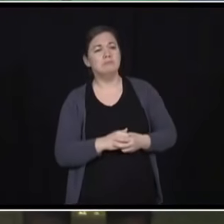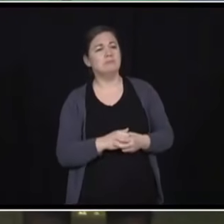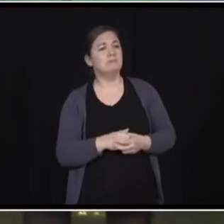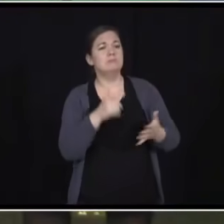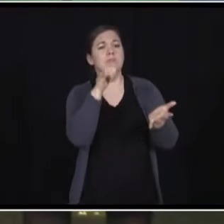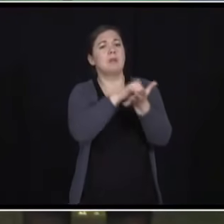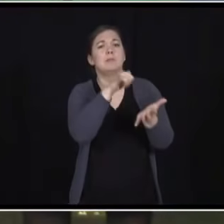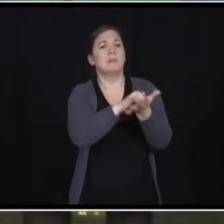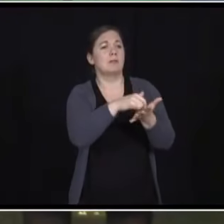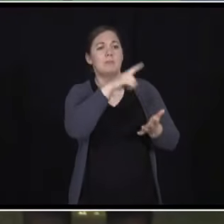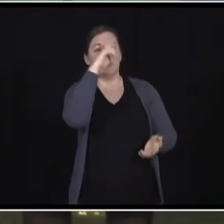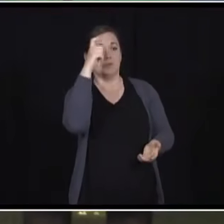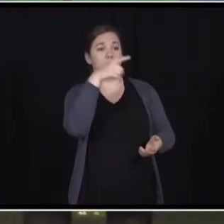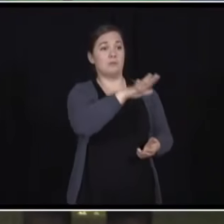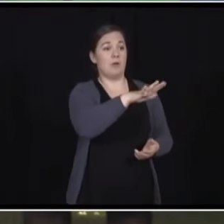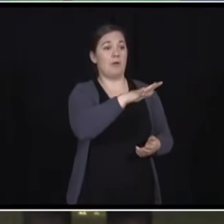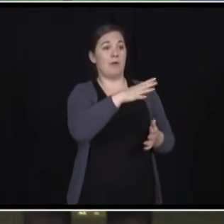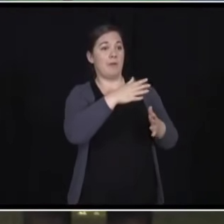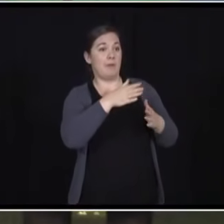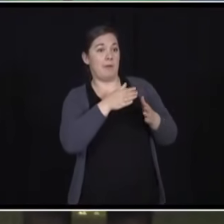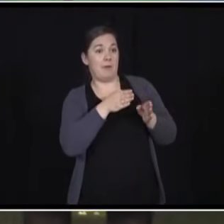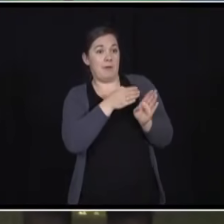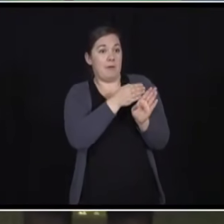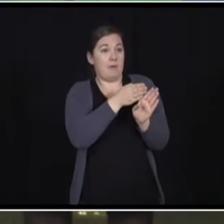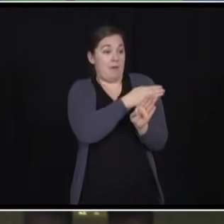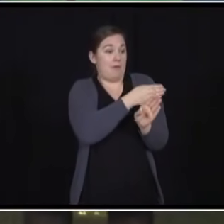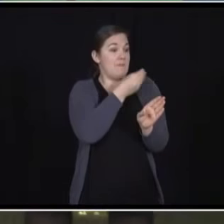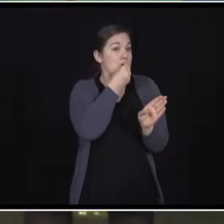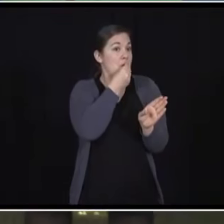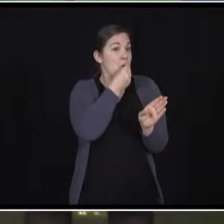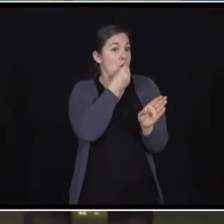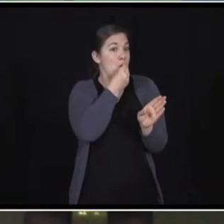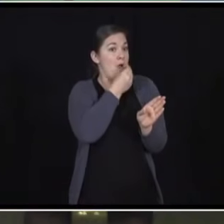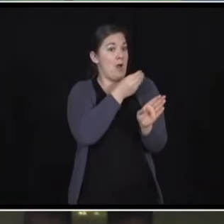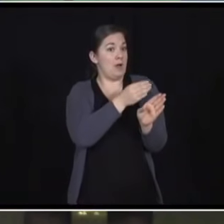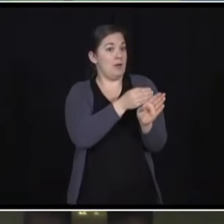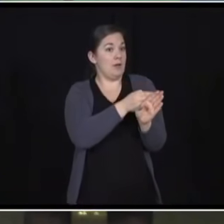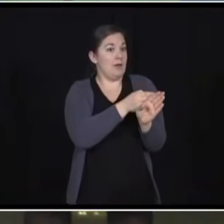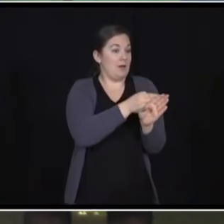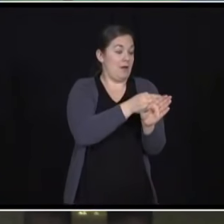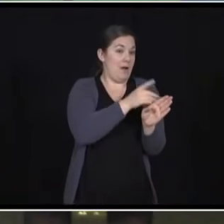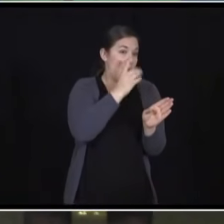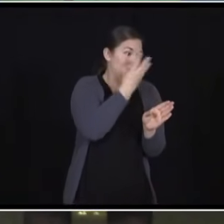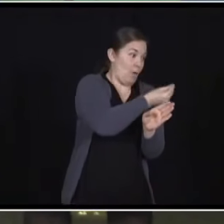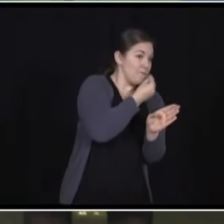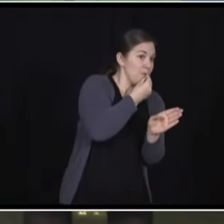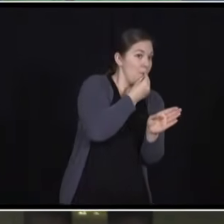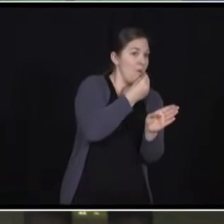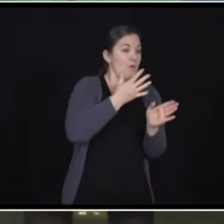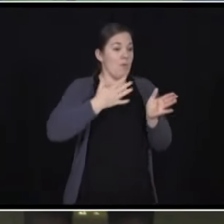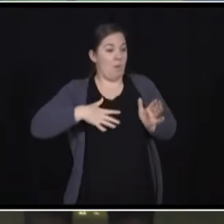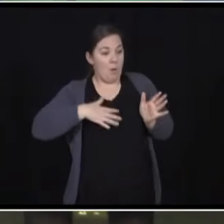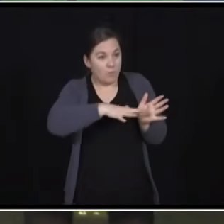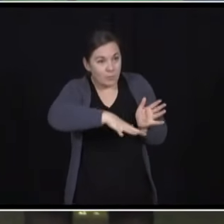it is not fair. After speaking to some big box stores it would be a logistical nightmare and they have